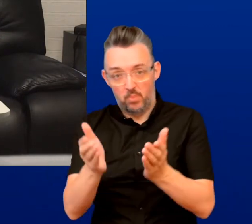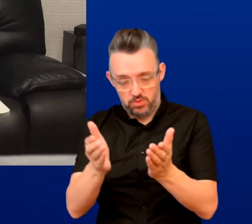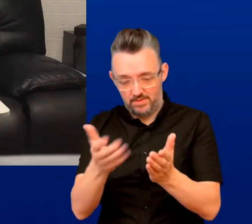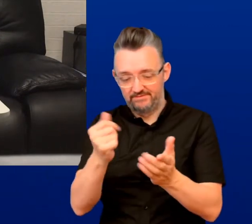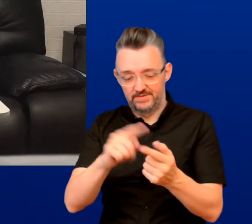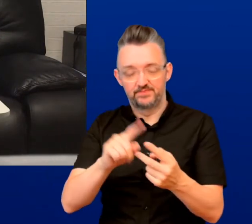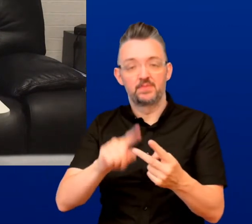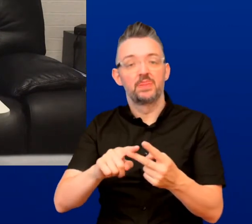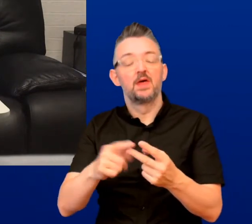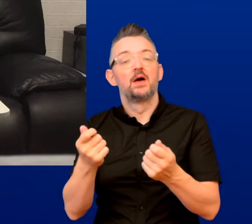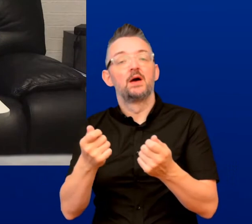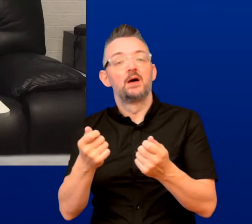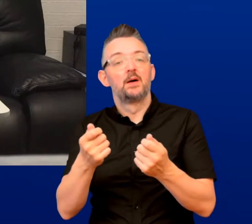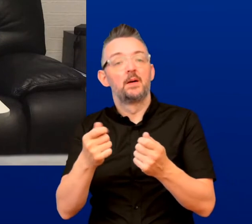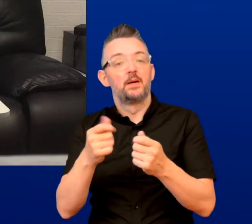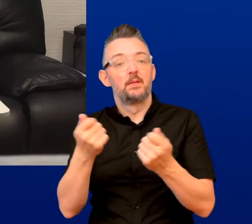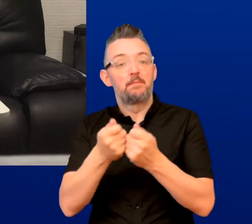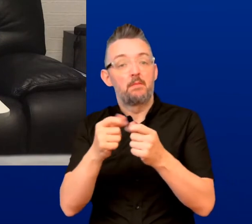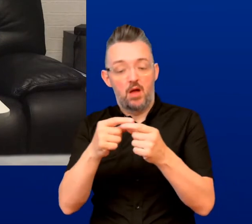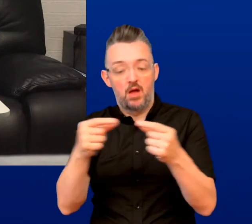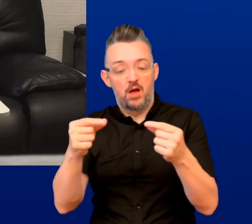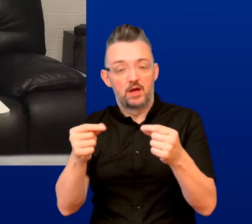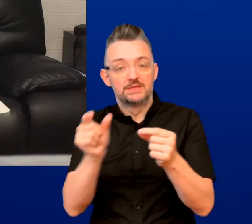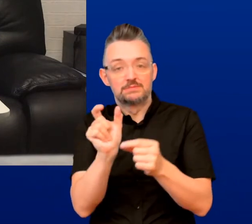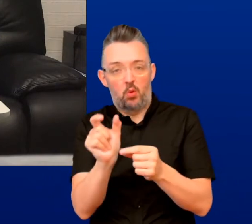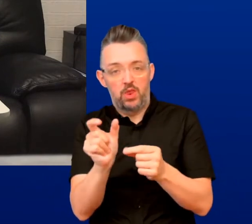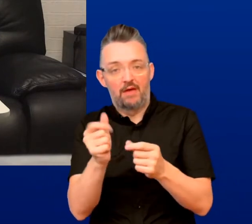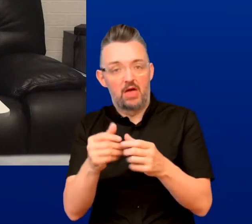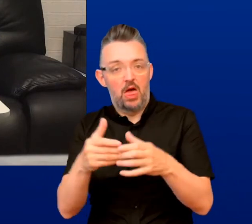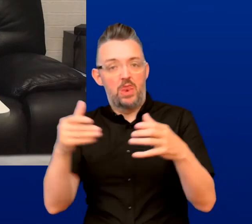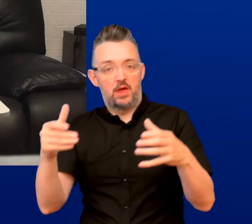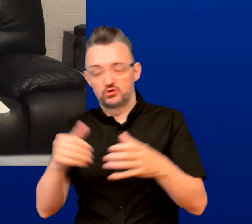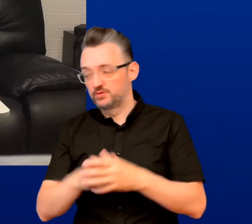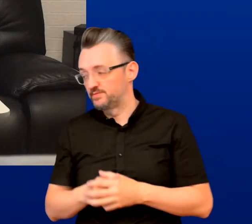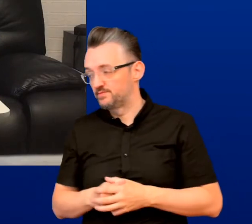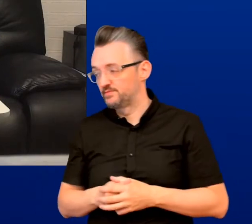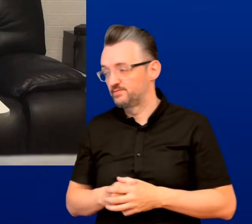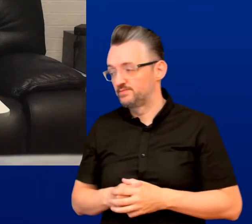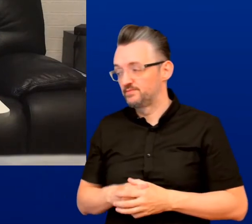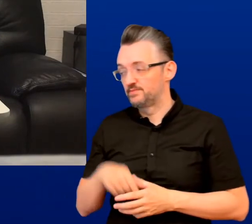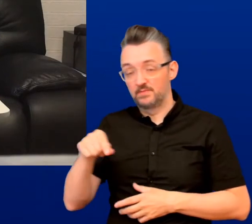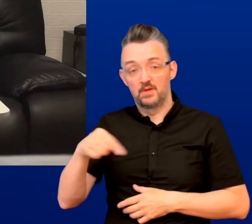and I have my large bits of paper this is the shape that i'm wishing to